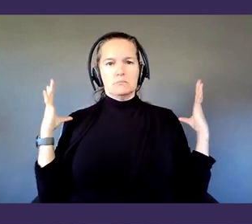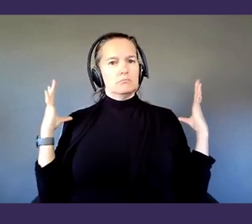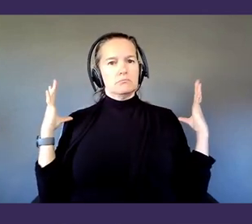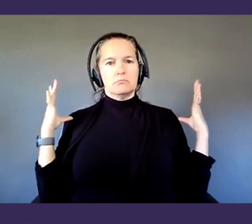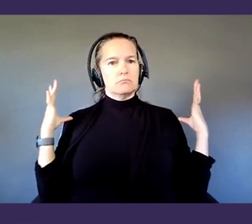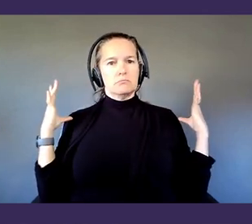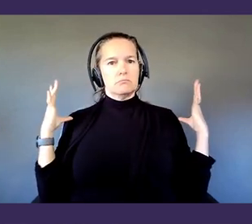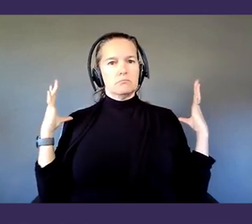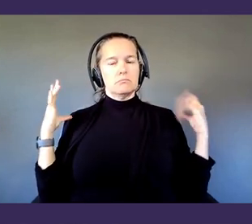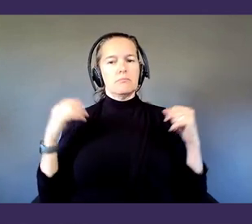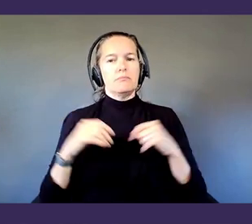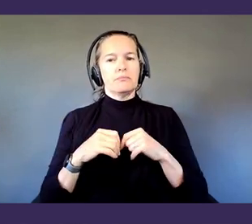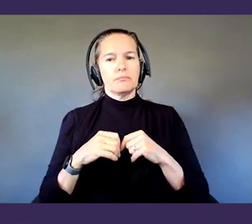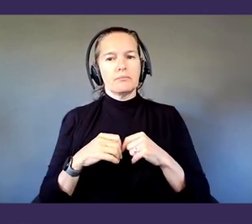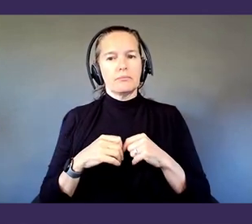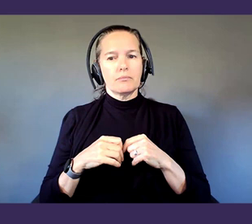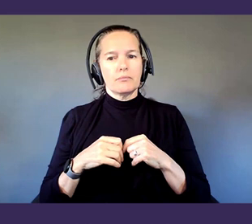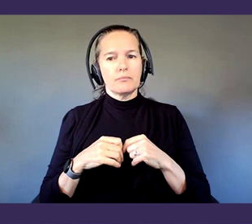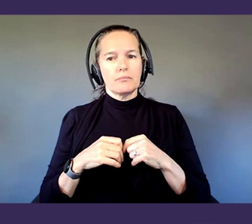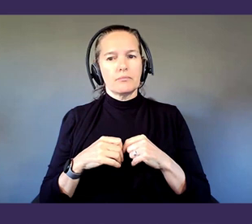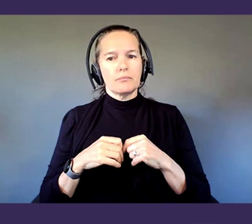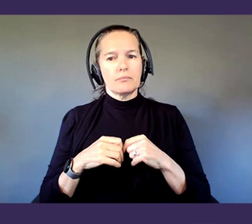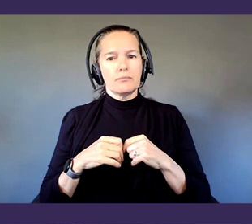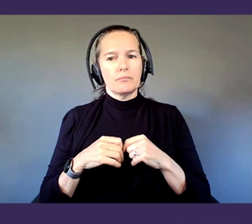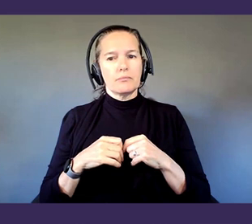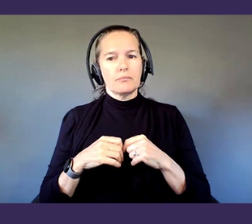We always based our values into respect.